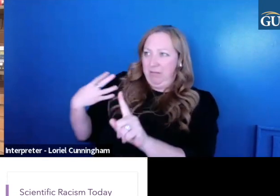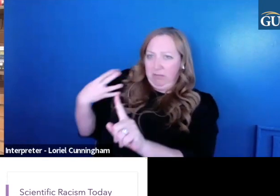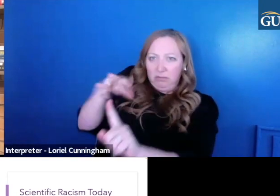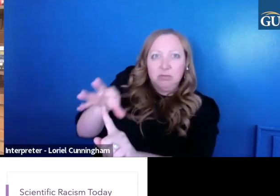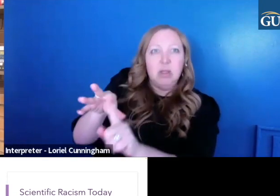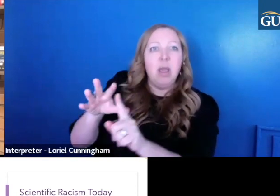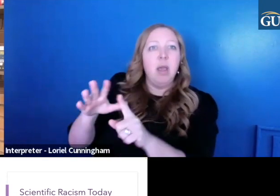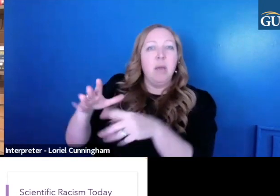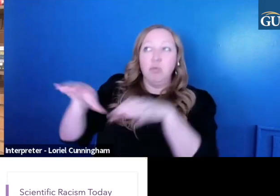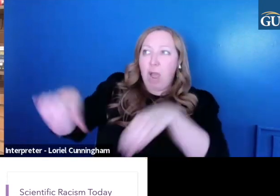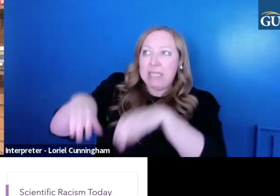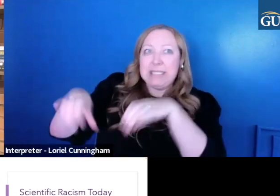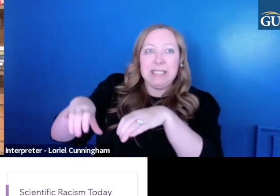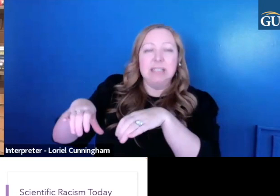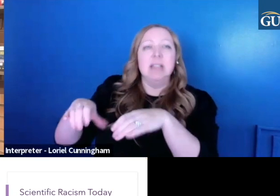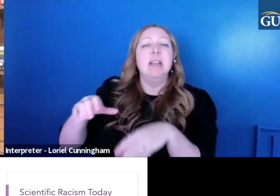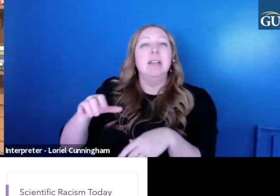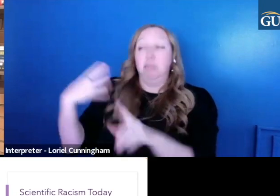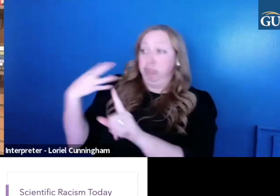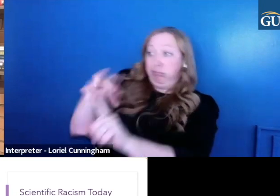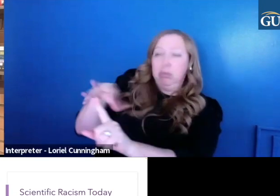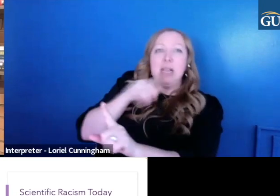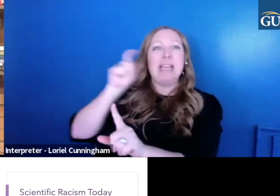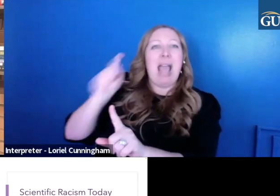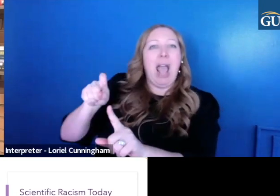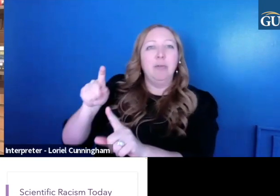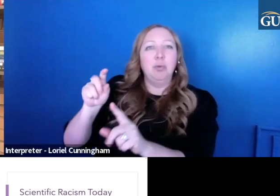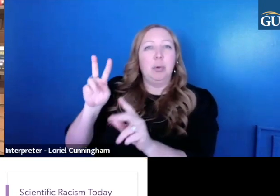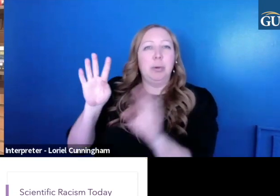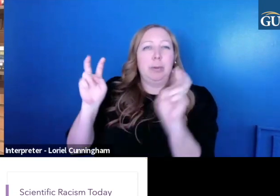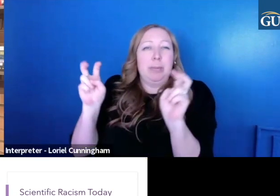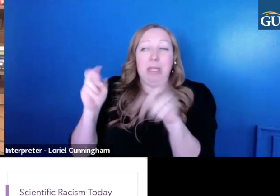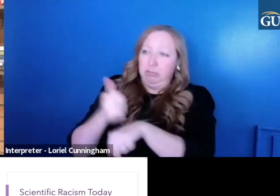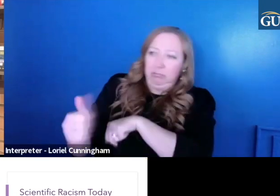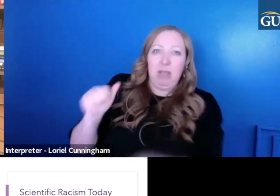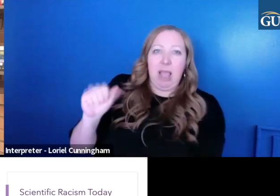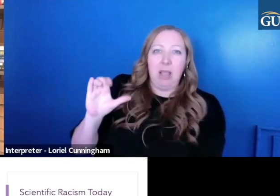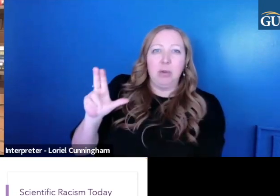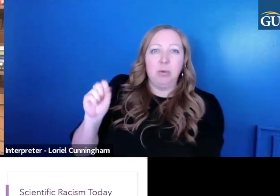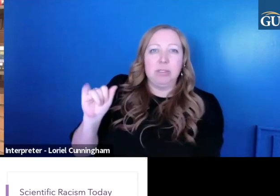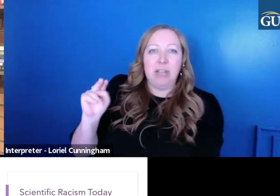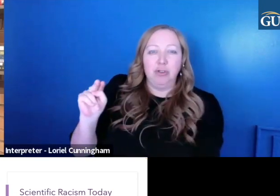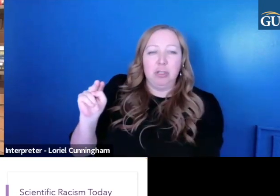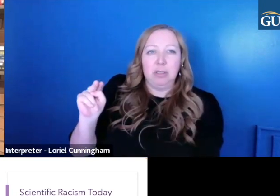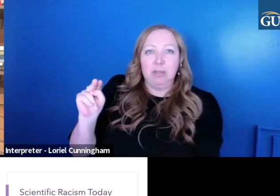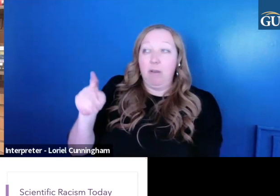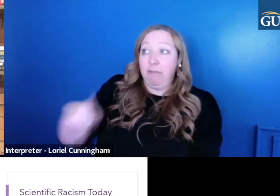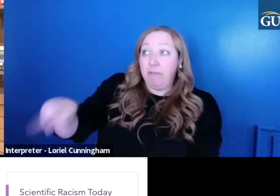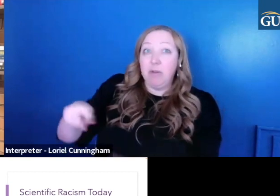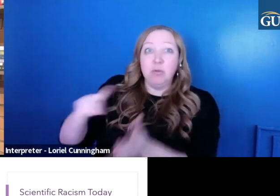is not an accusation for the I guess researchers or lab or institution, this is to really